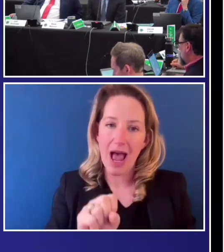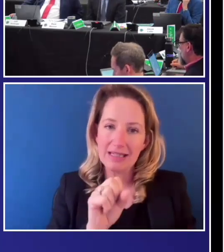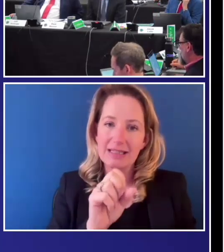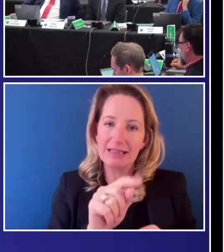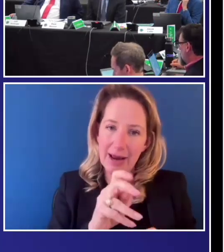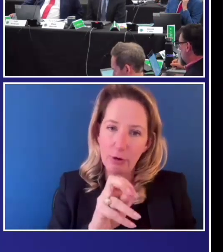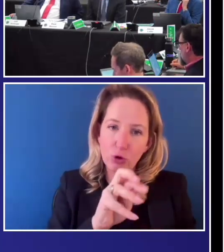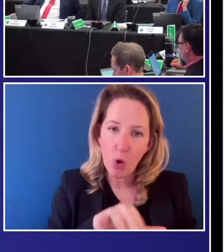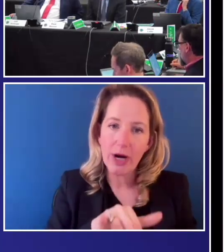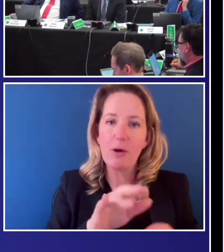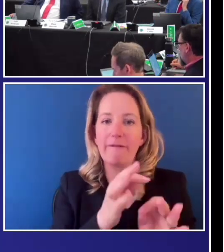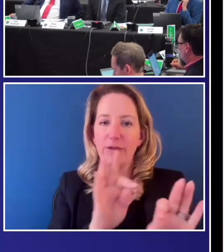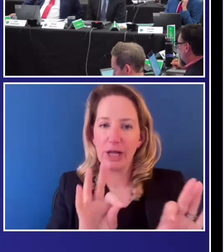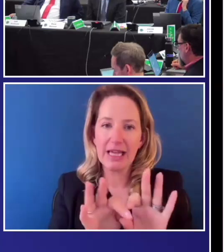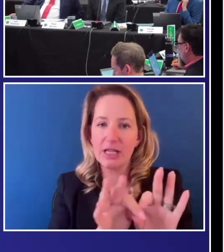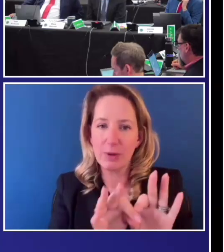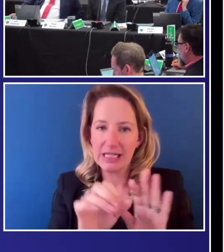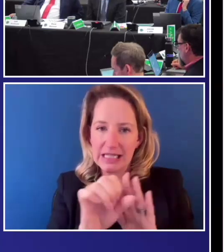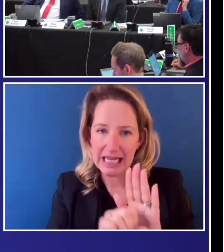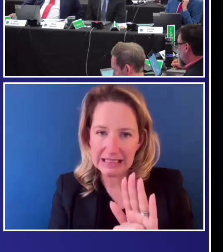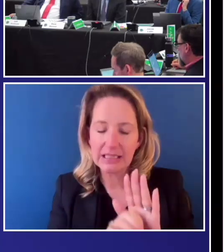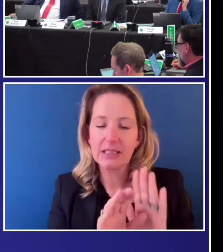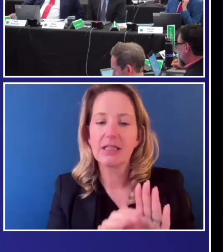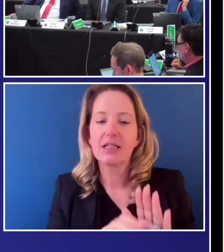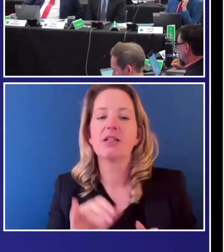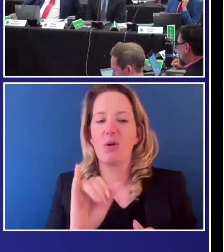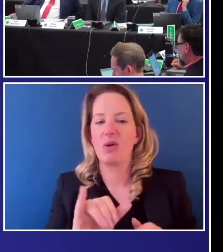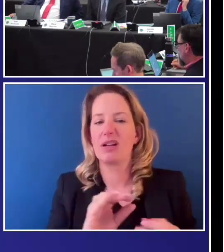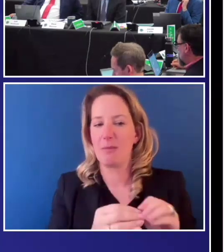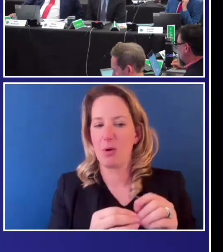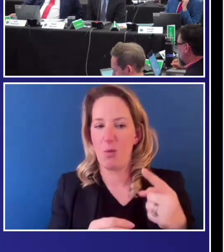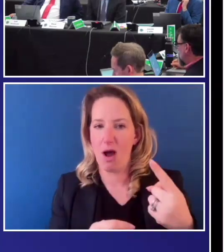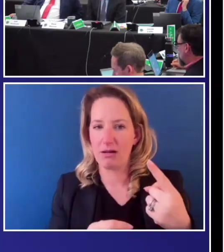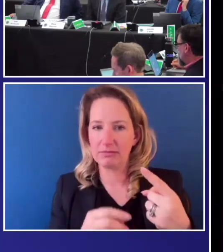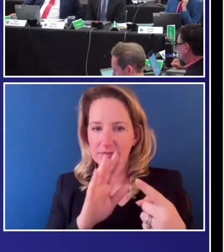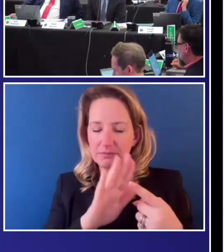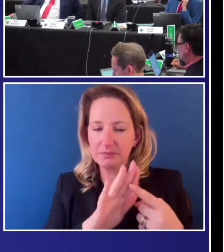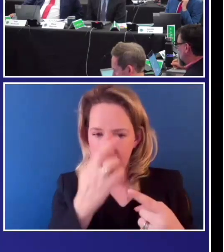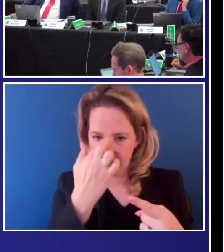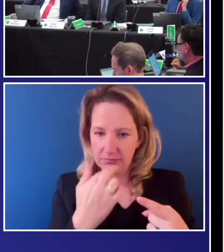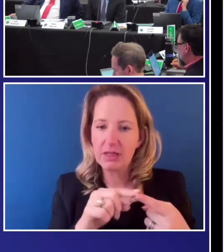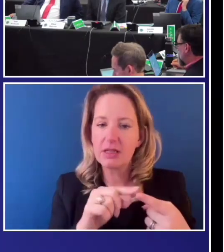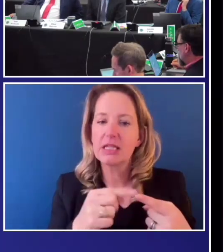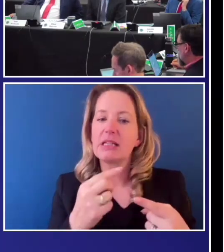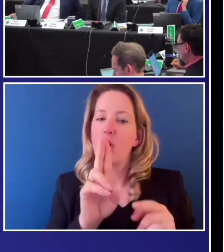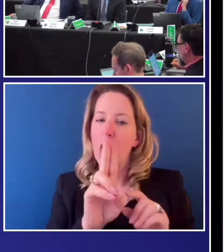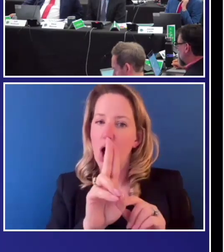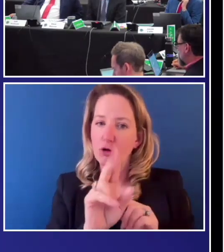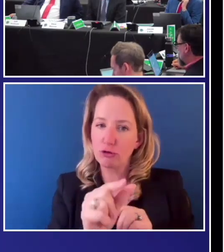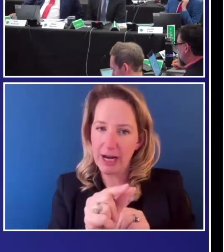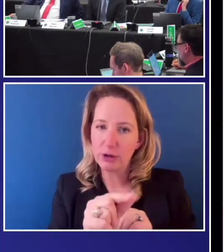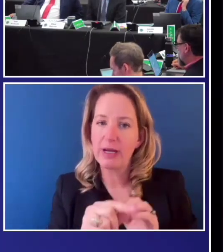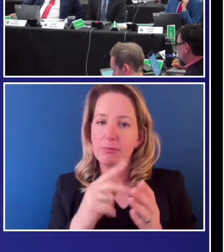associated states. So Romanette one here, for undergraduate programs in these territories, based on data from the Census